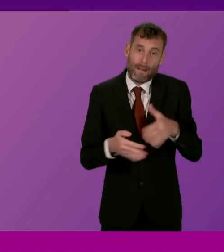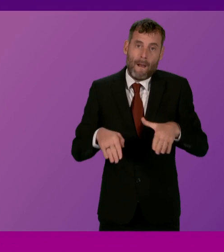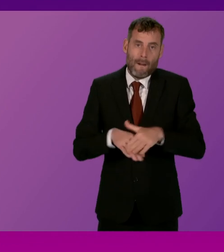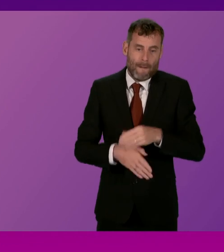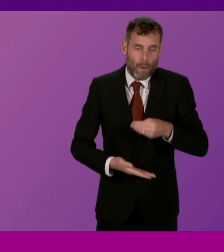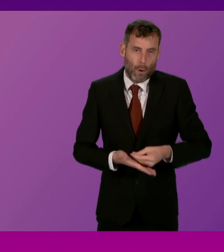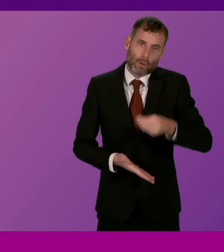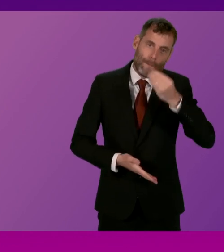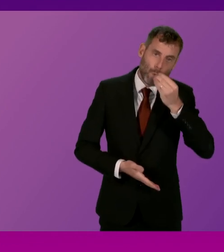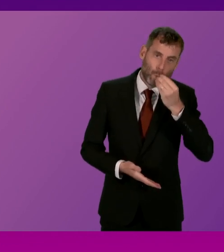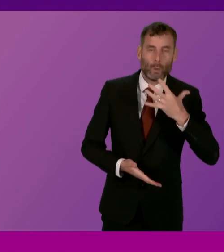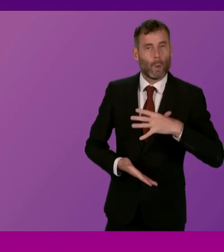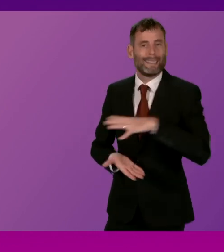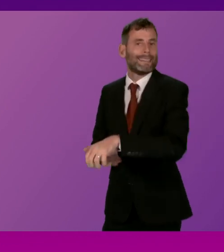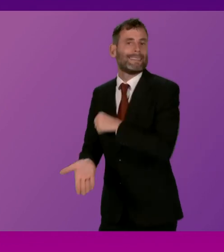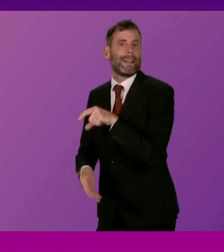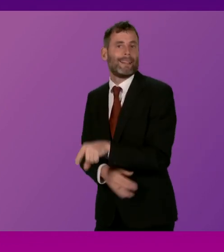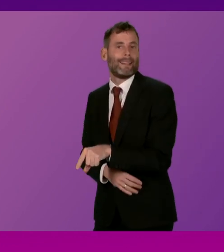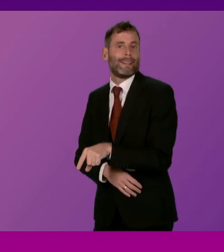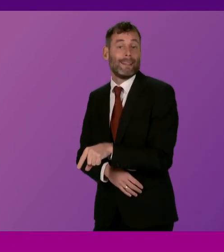of securing the most basic essentials of living.”